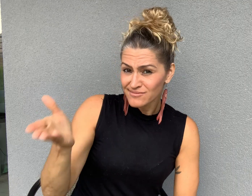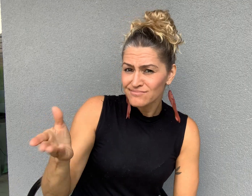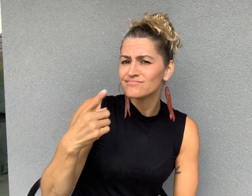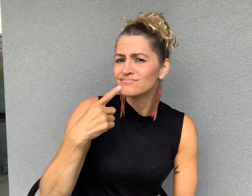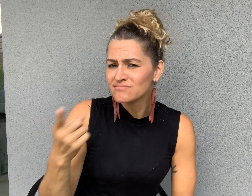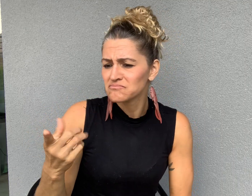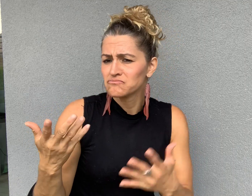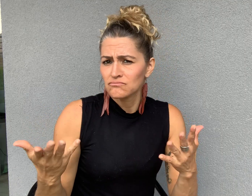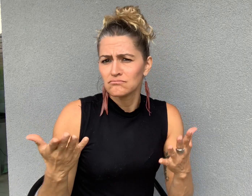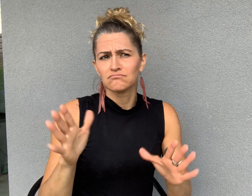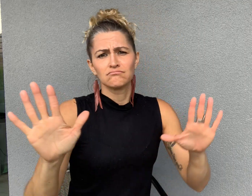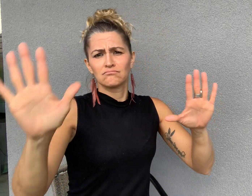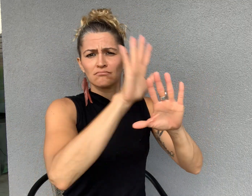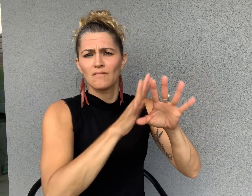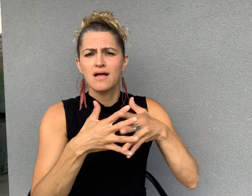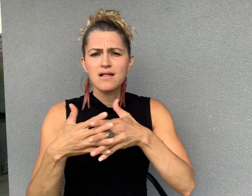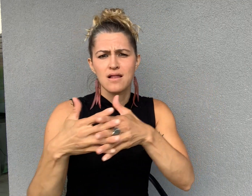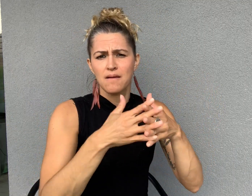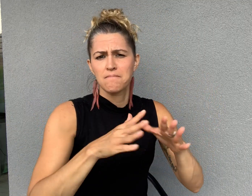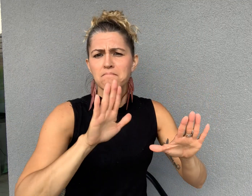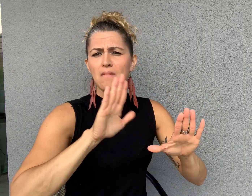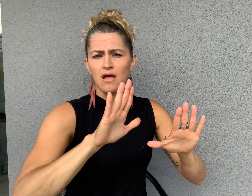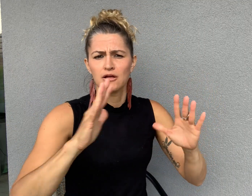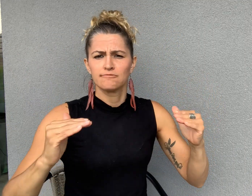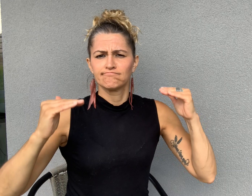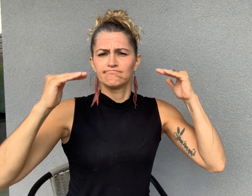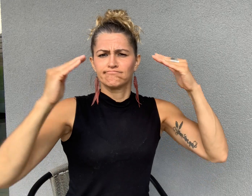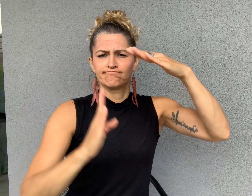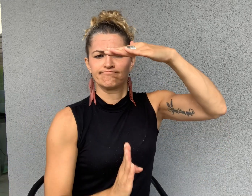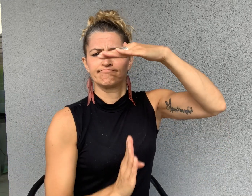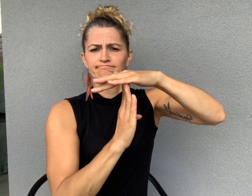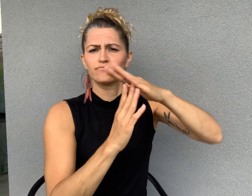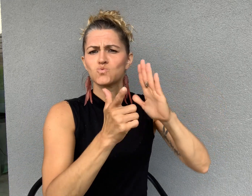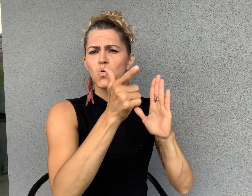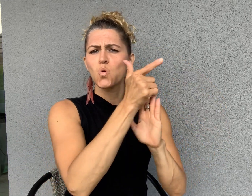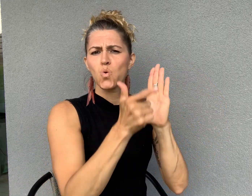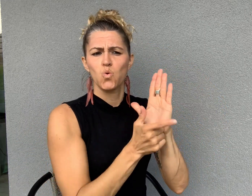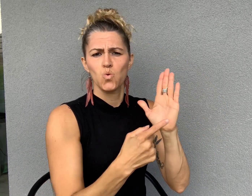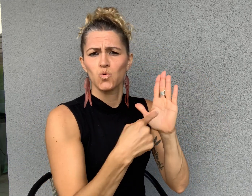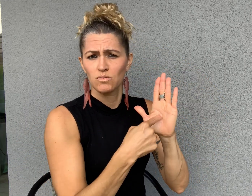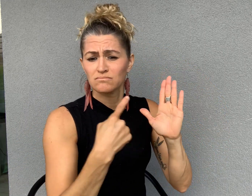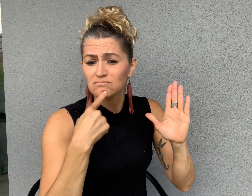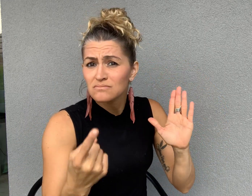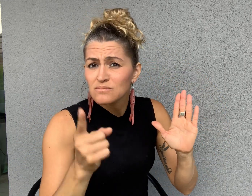saying that the federal law that requires